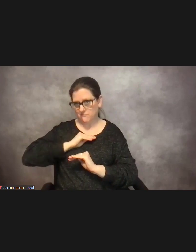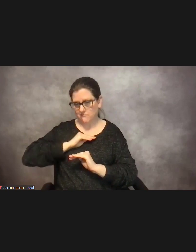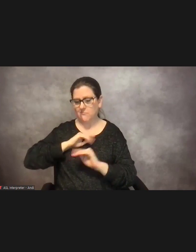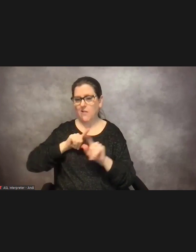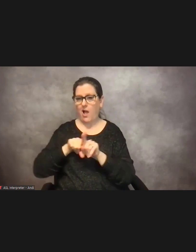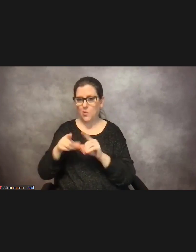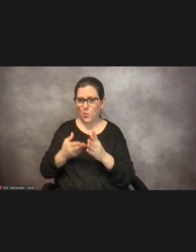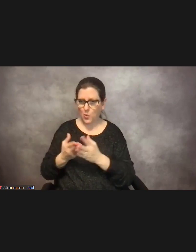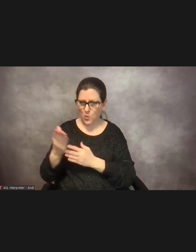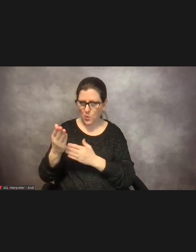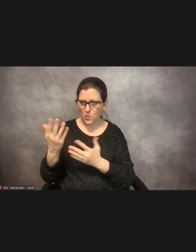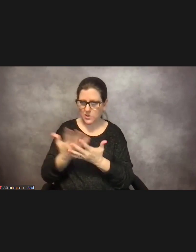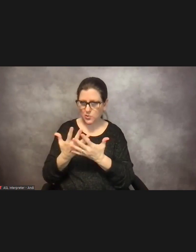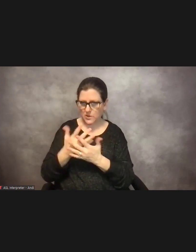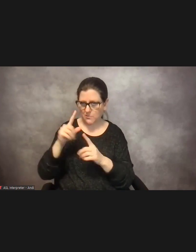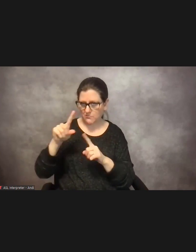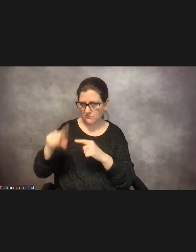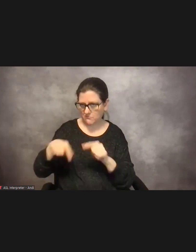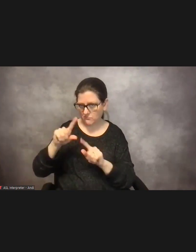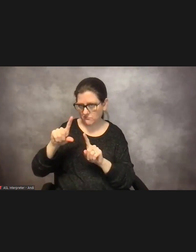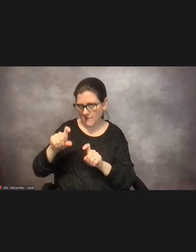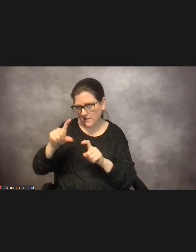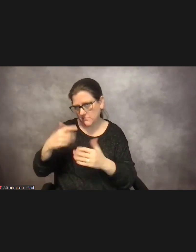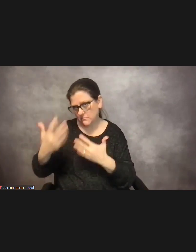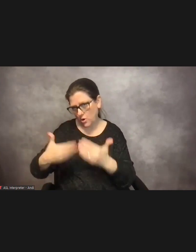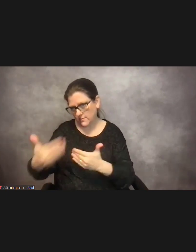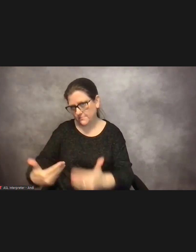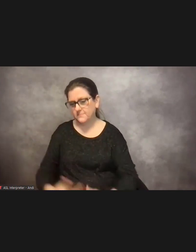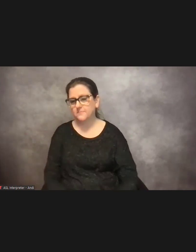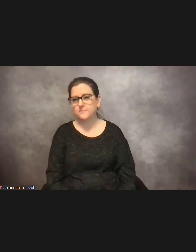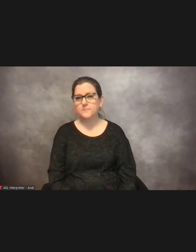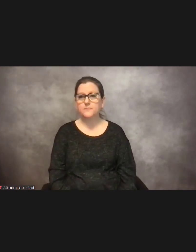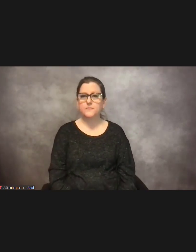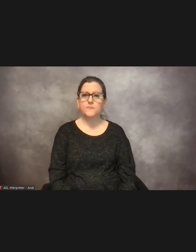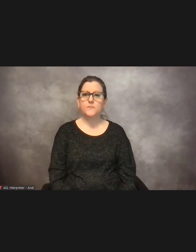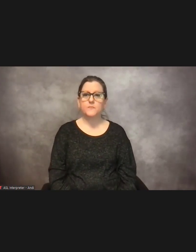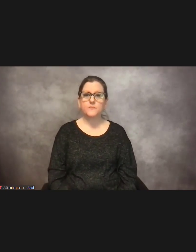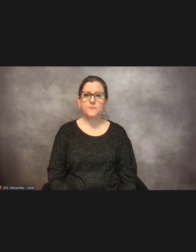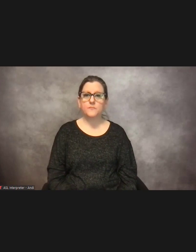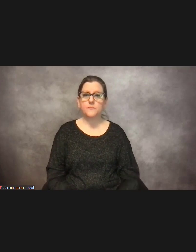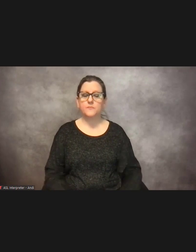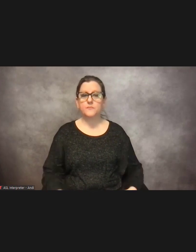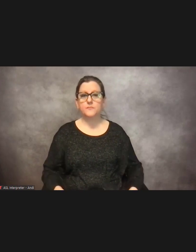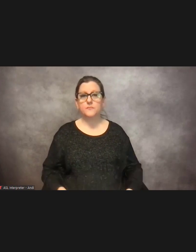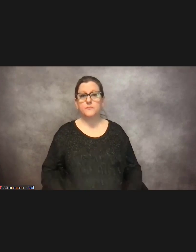complete, um, a child's screening screening.>>: Now, based on these